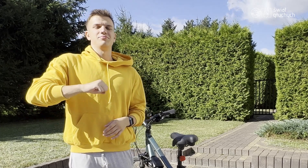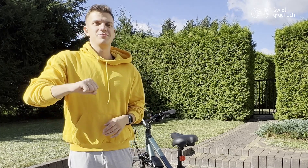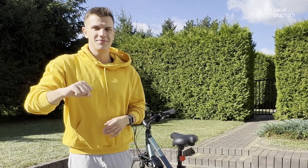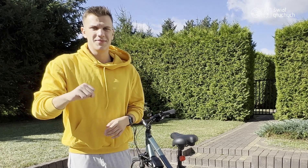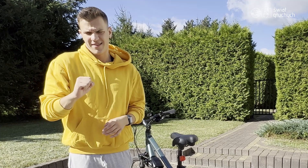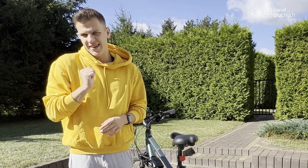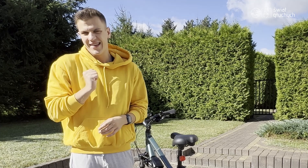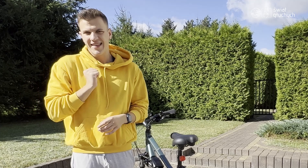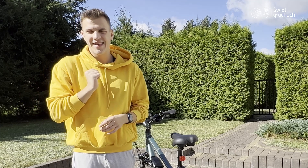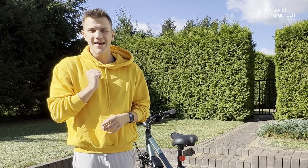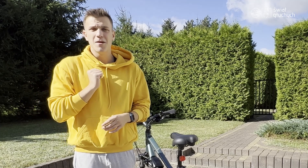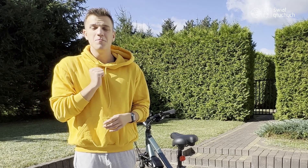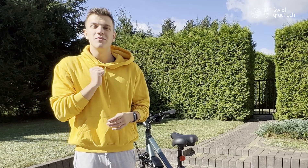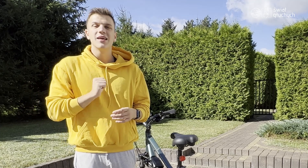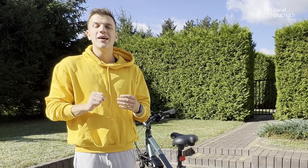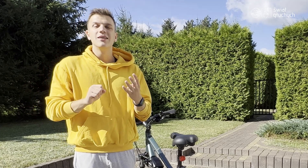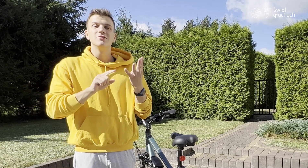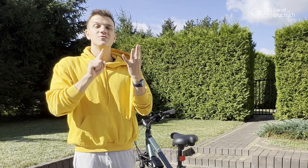which you can already feel pleasantly.